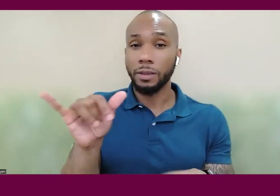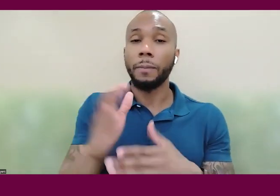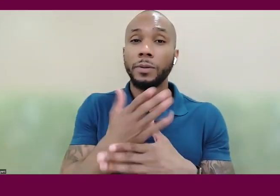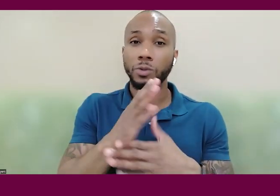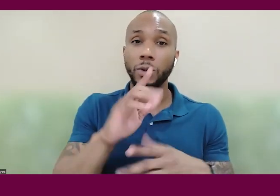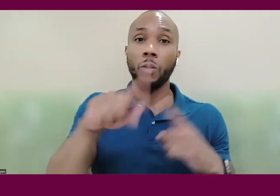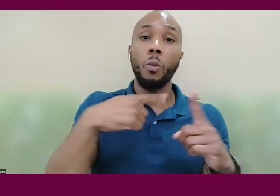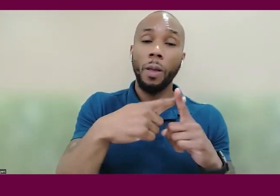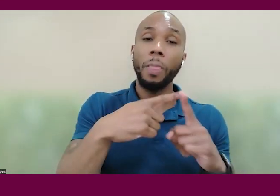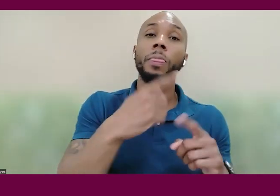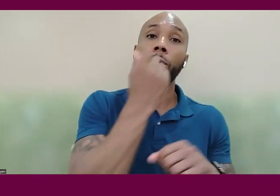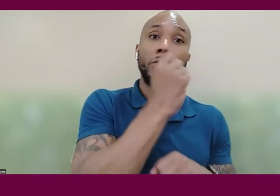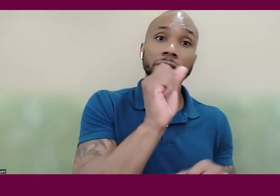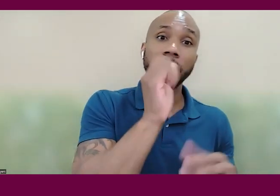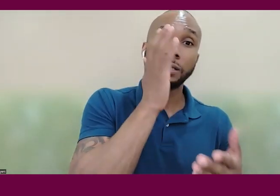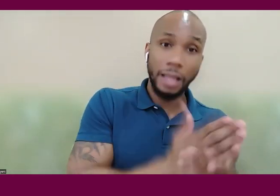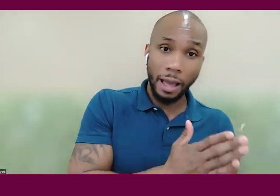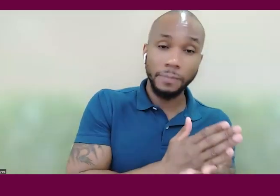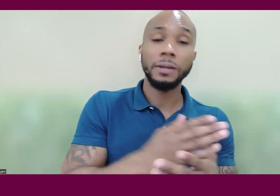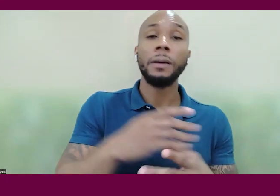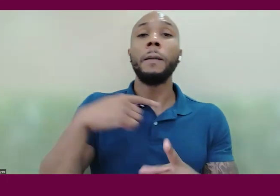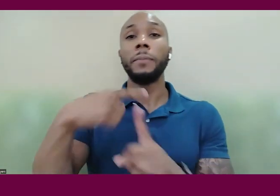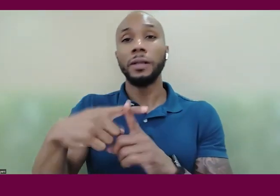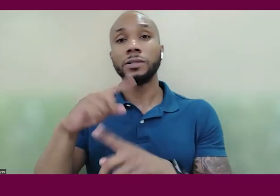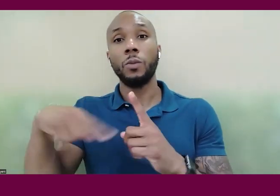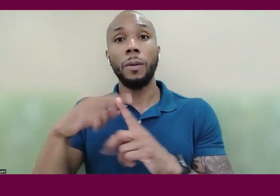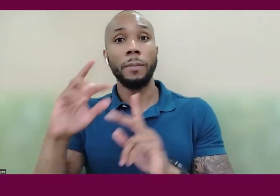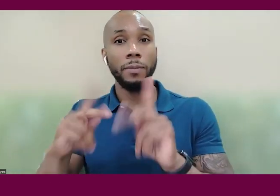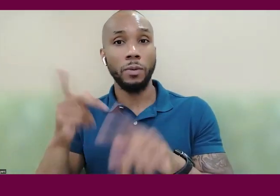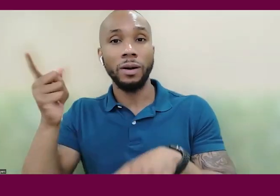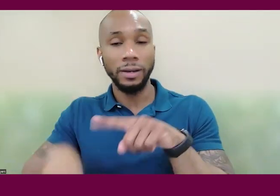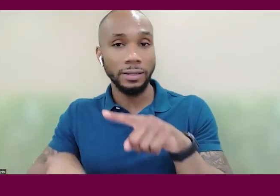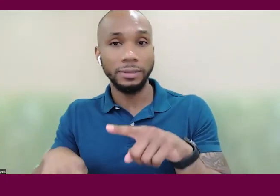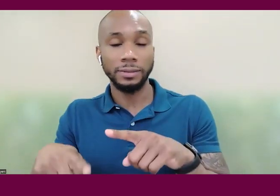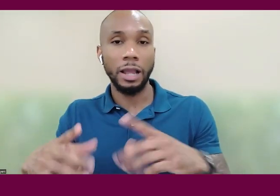these protests stopped and when people couldn't really take off for getting COVID anymore.